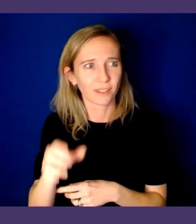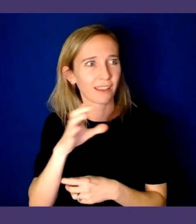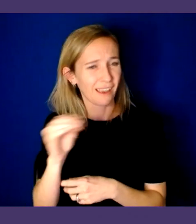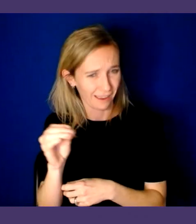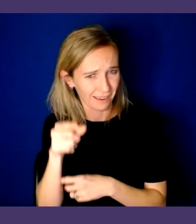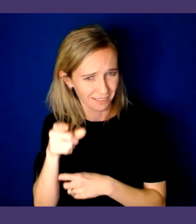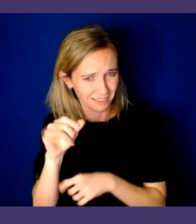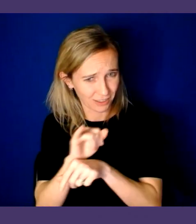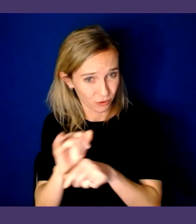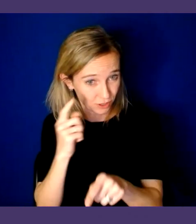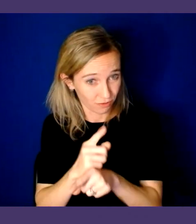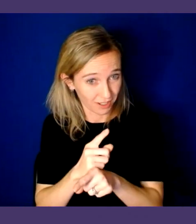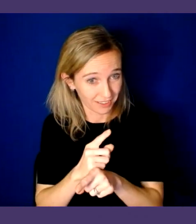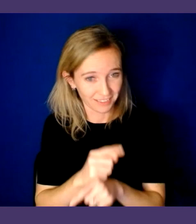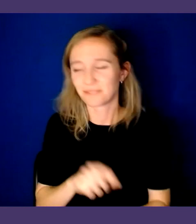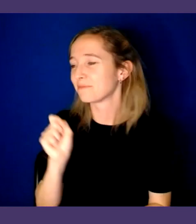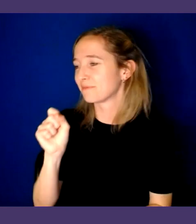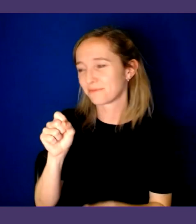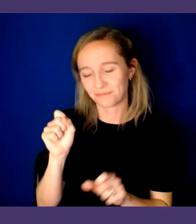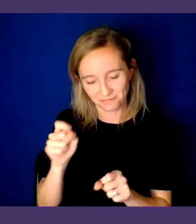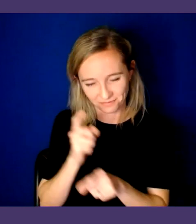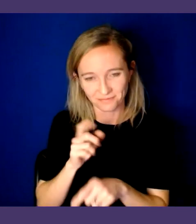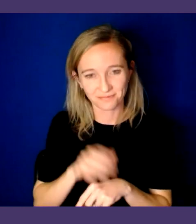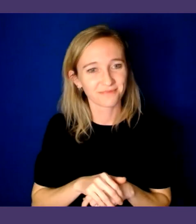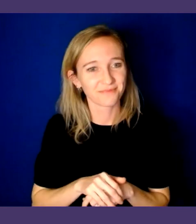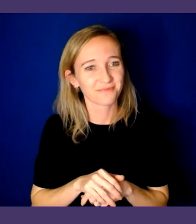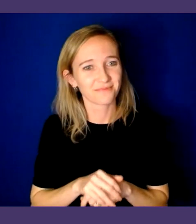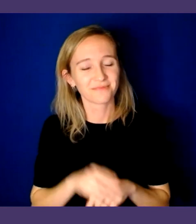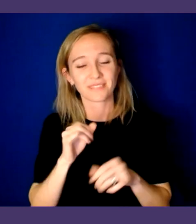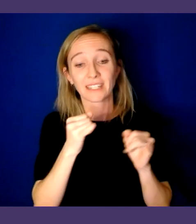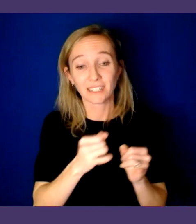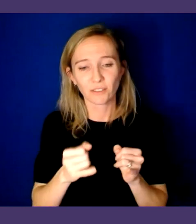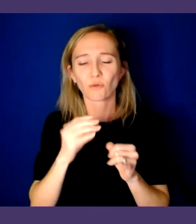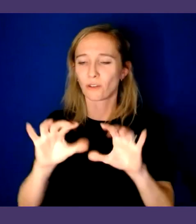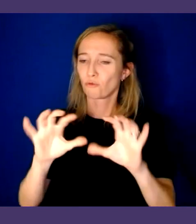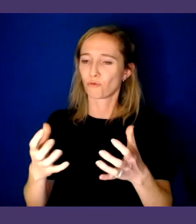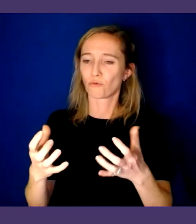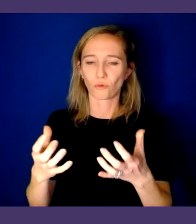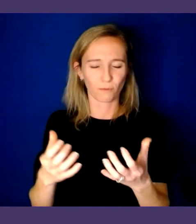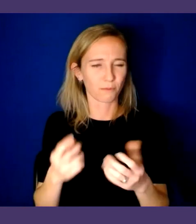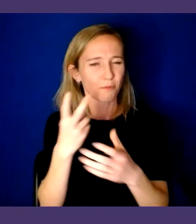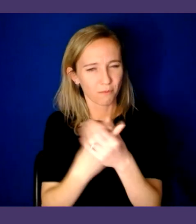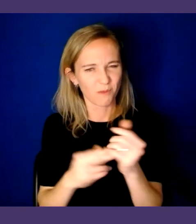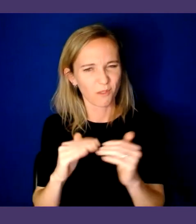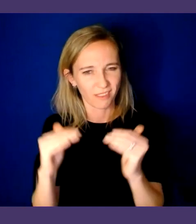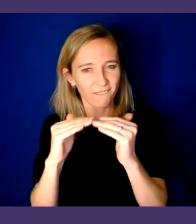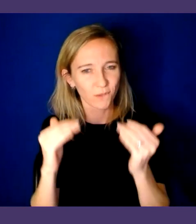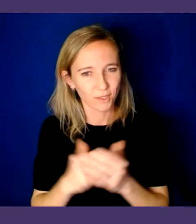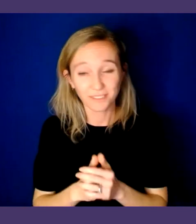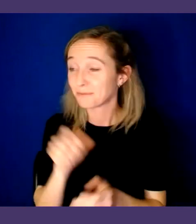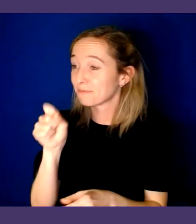Kate Sonka: That is correct. Carie Fisher: The individual and group level, correct. Awesome. Kate Sonka: You are correct, yes.